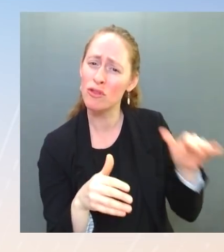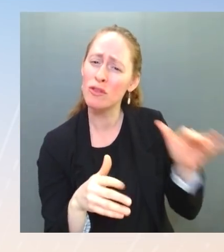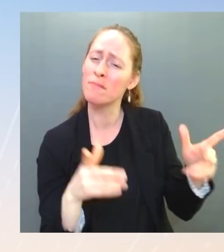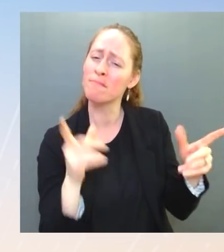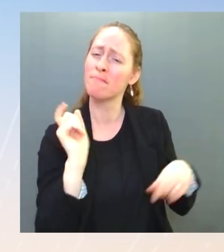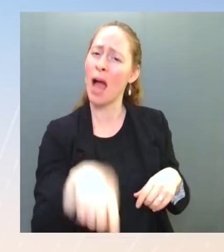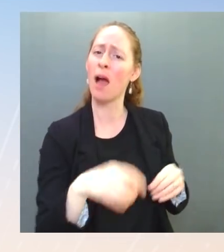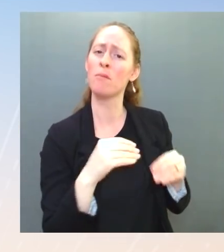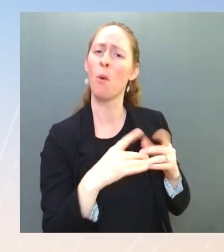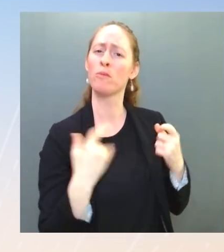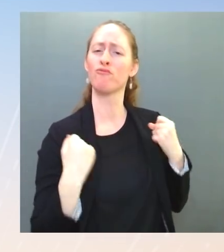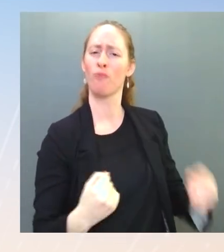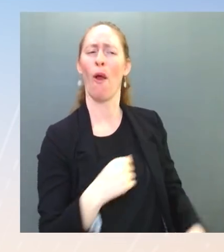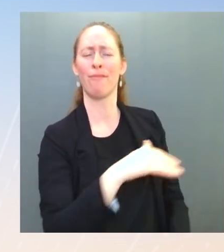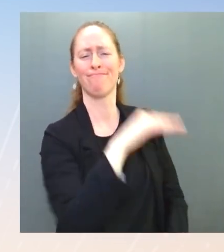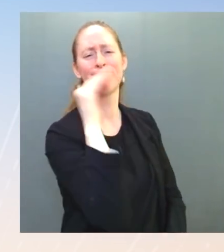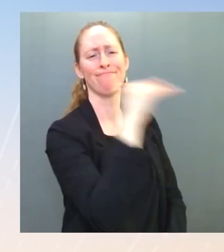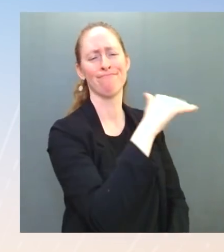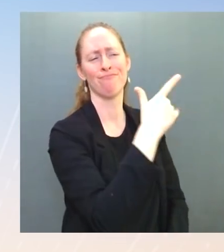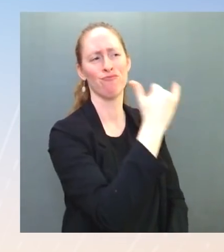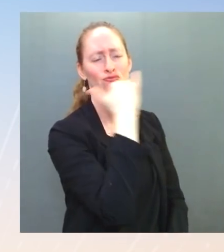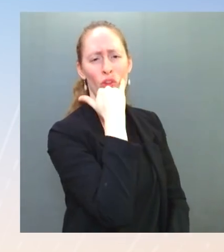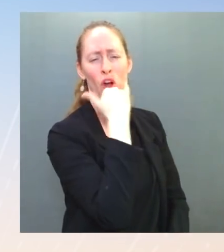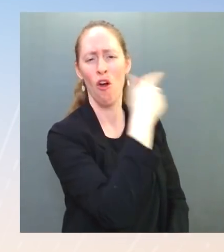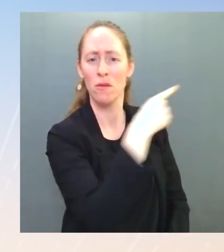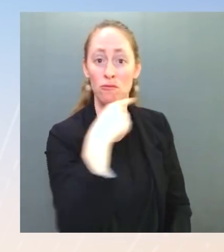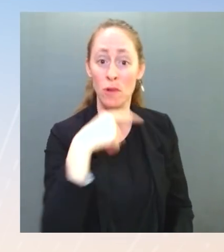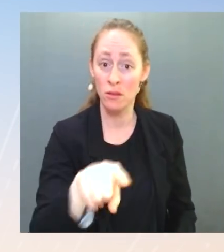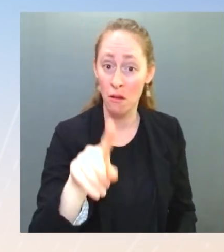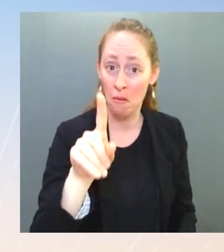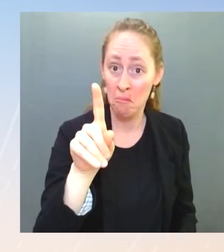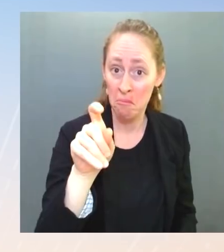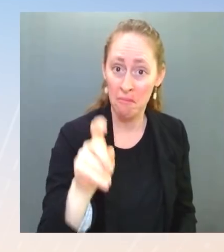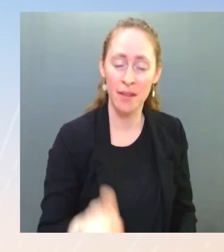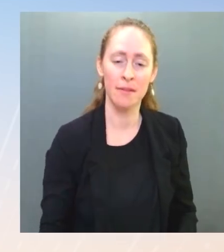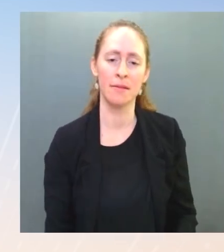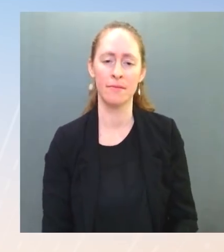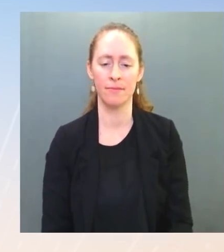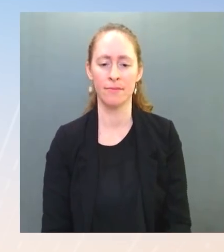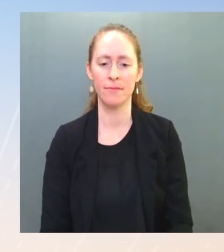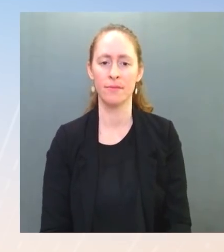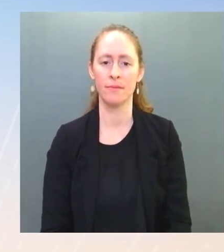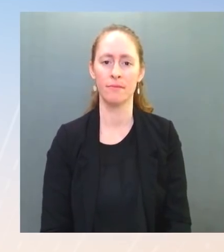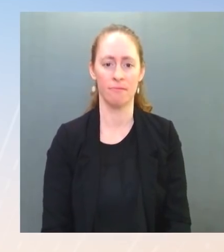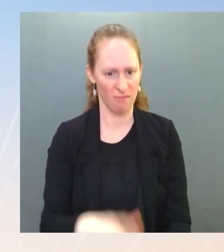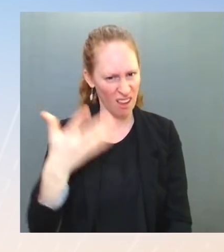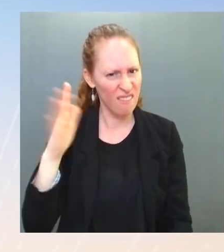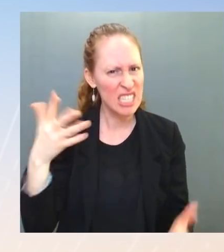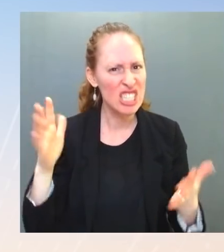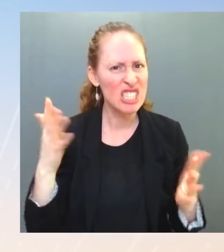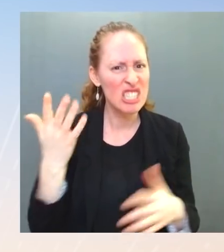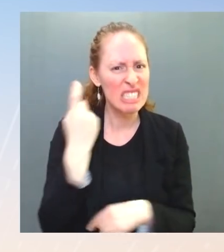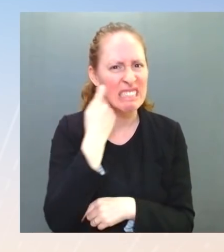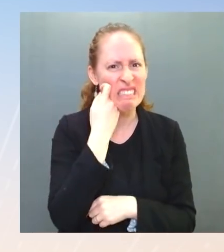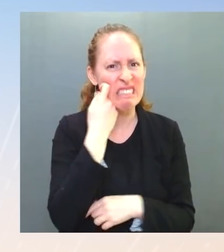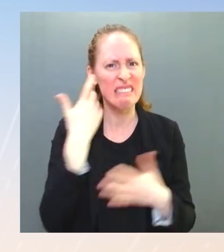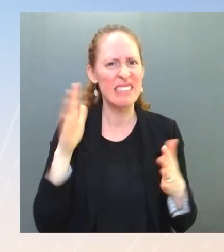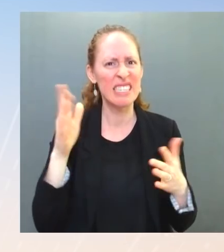to the horrific photos that we saw around Bucha. We've seen them take steps to provide humanitarian assistance